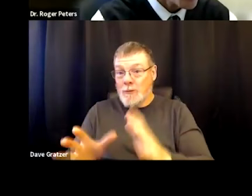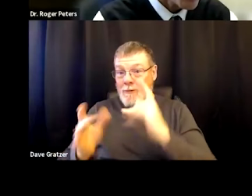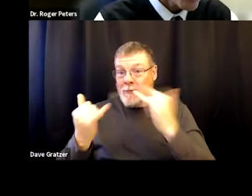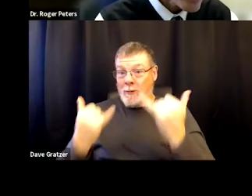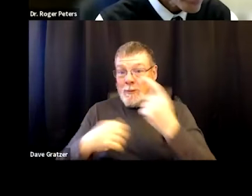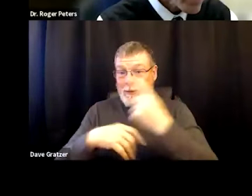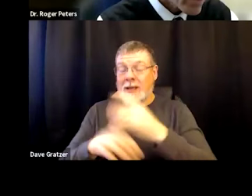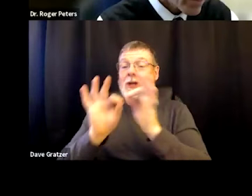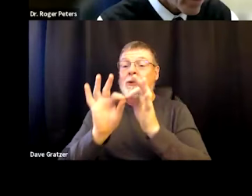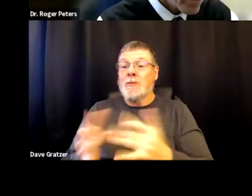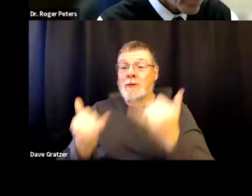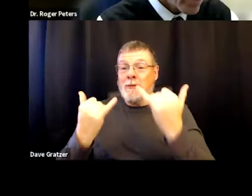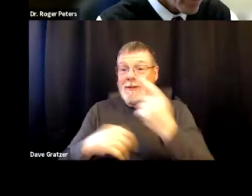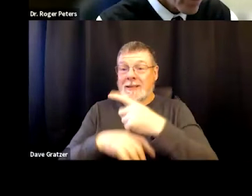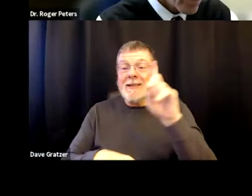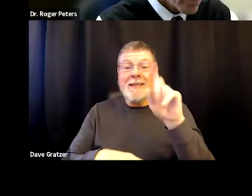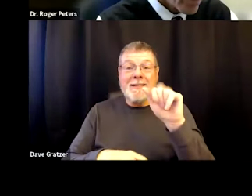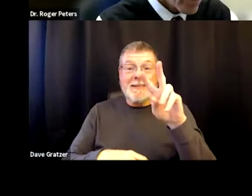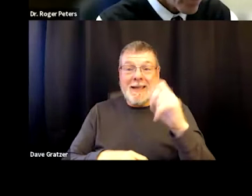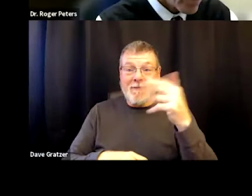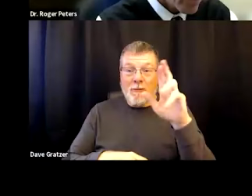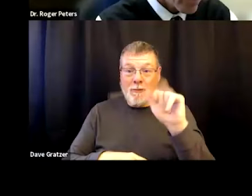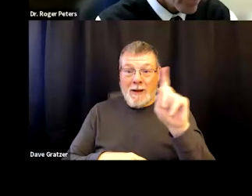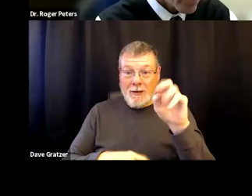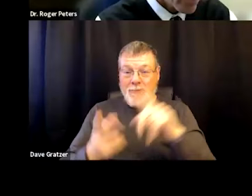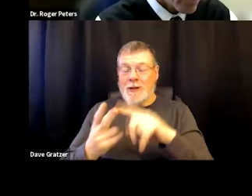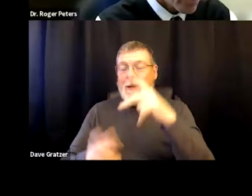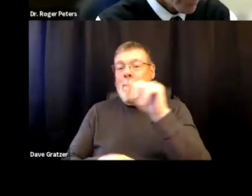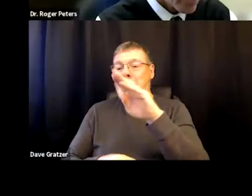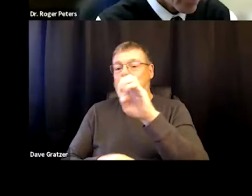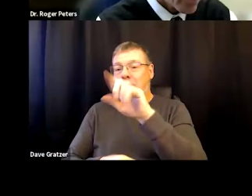Our interpreters today are Dave Gratzer and Pamela Mitchell.